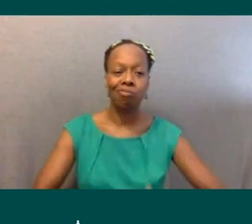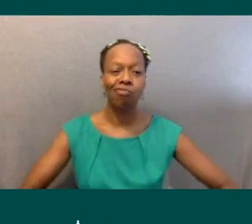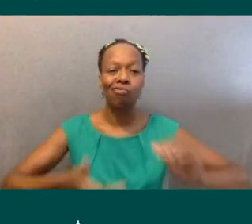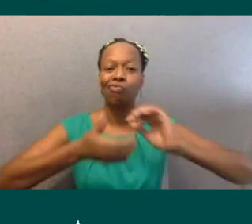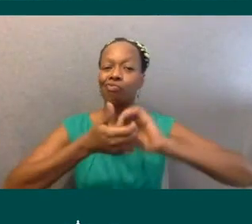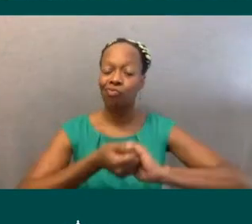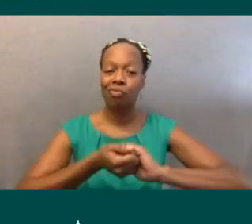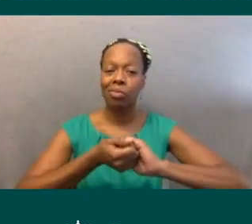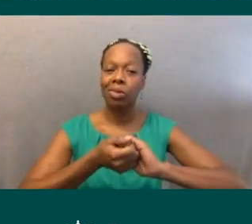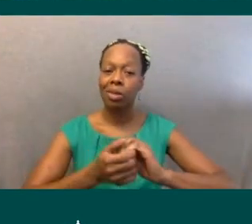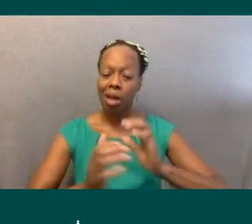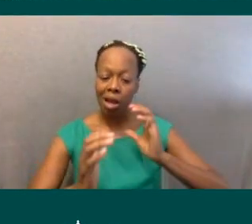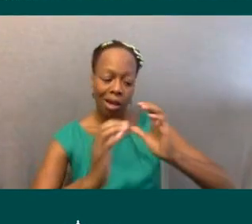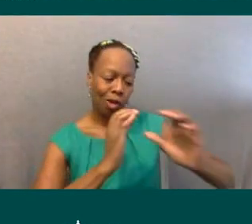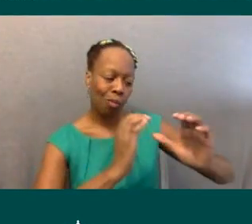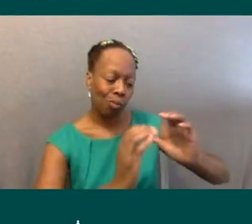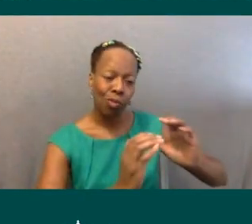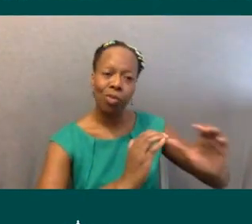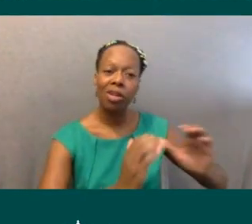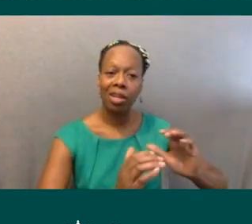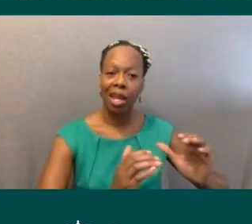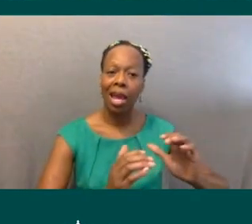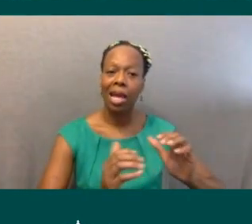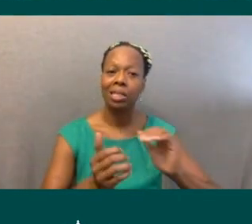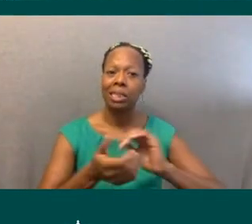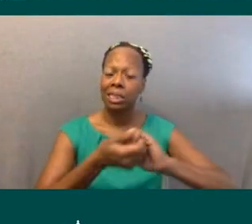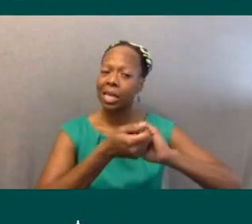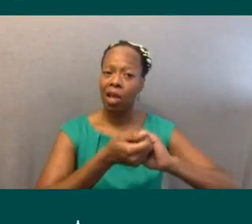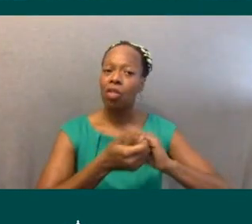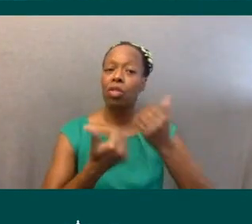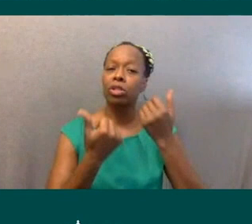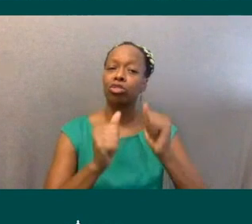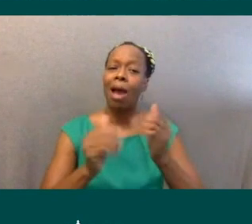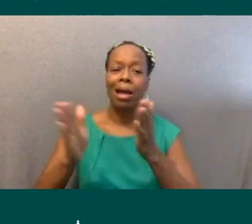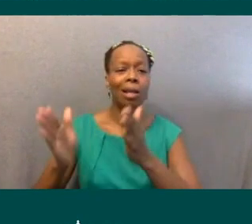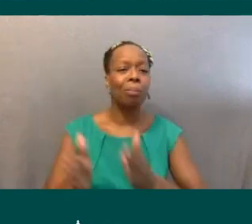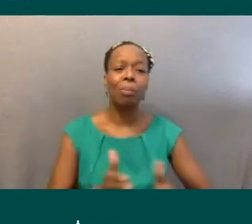try and work on a treatment strategy, plan things together,